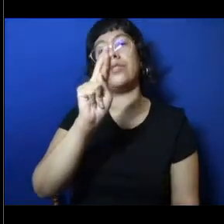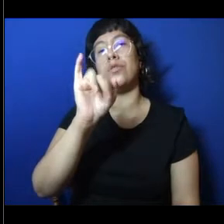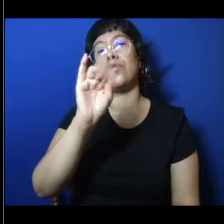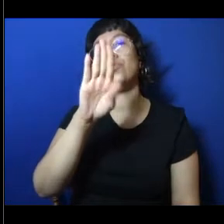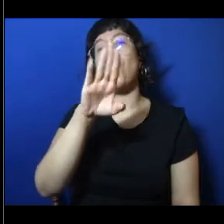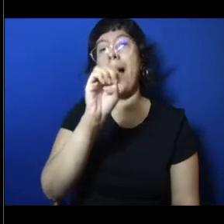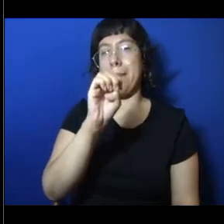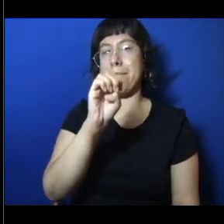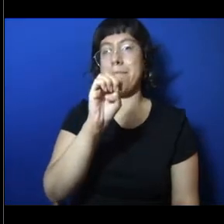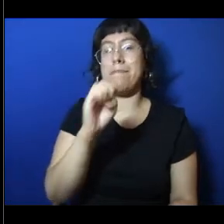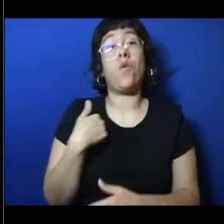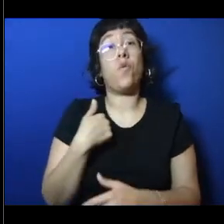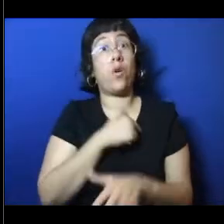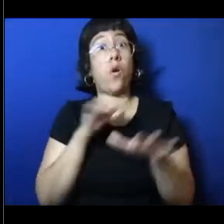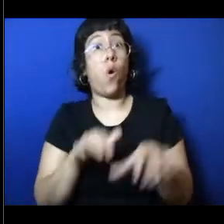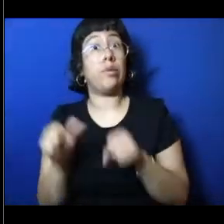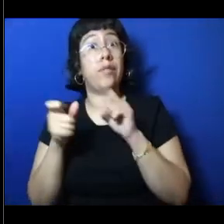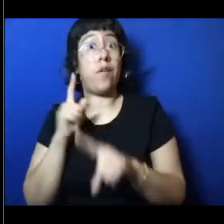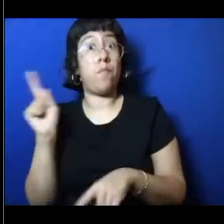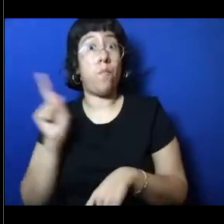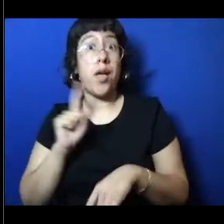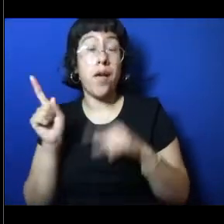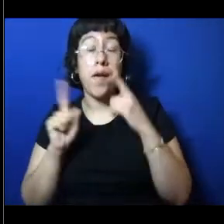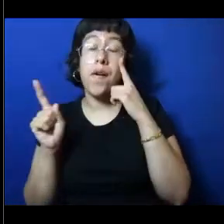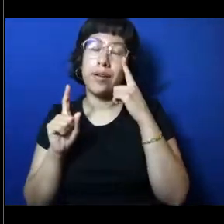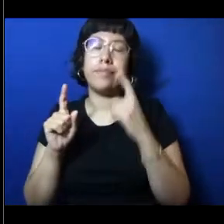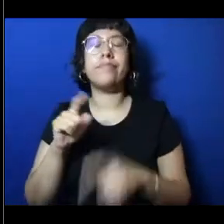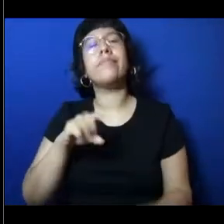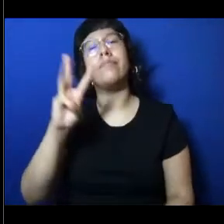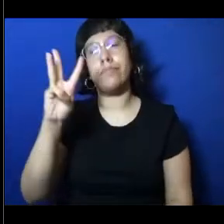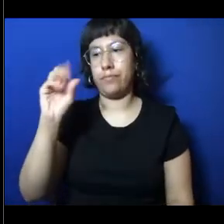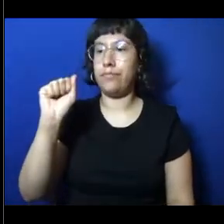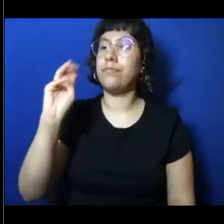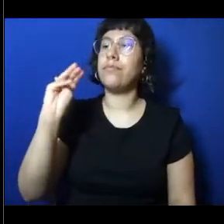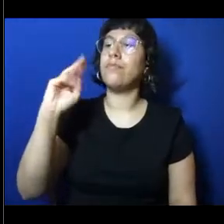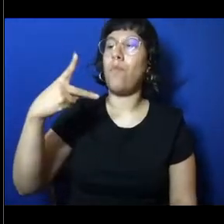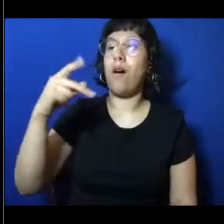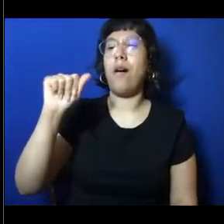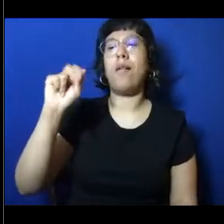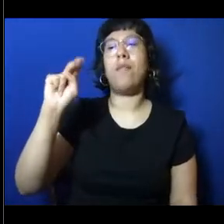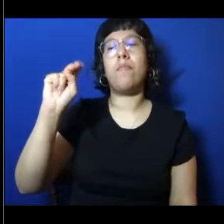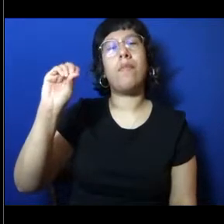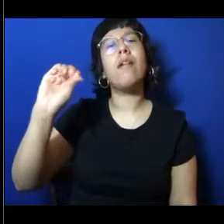We're hosting this webinar from the ancestral lands, of the Mashpee Wampanoag tribe and the Mashpee, excuse me,